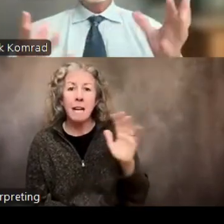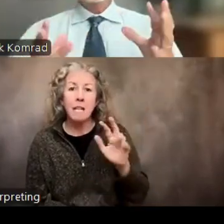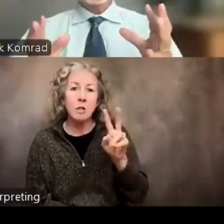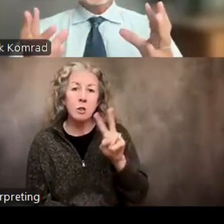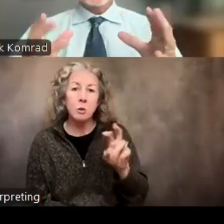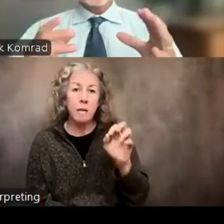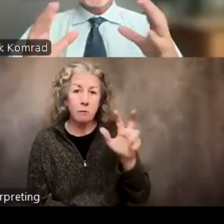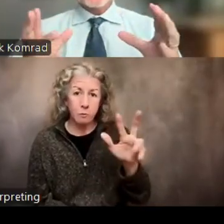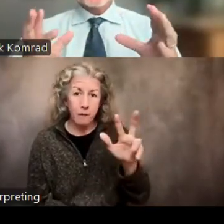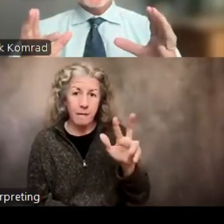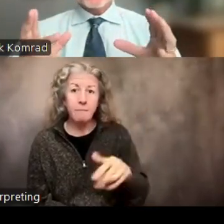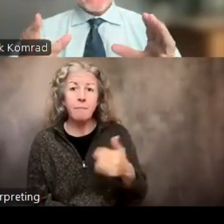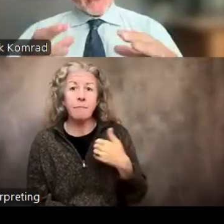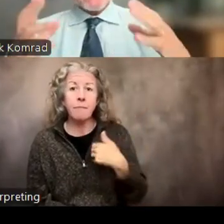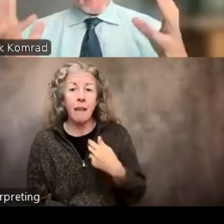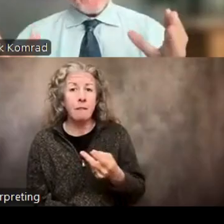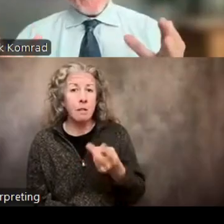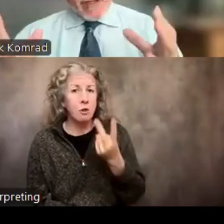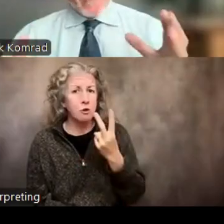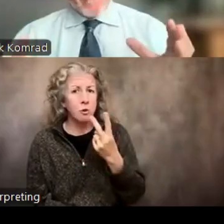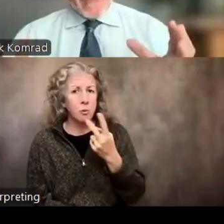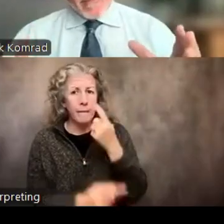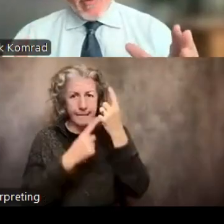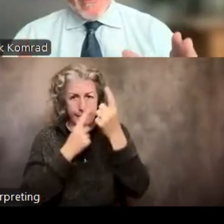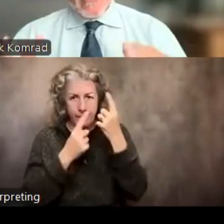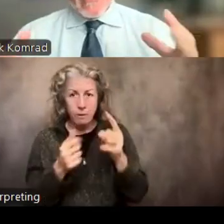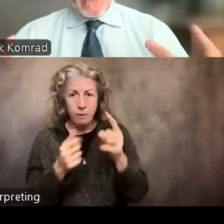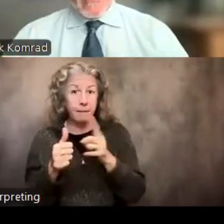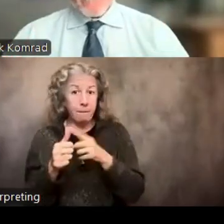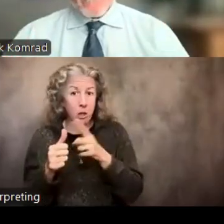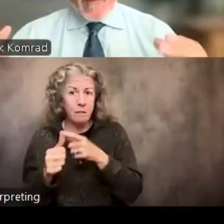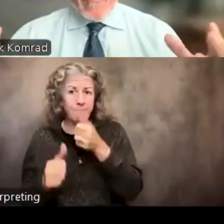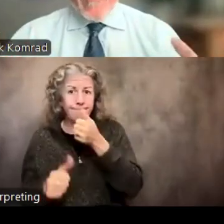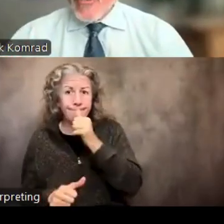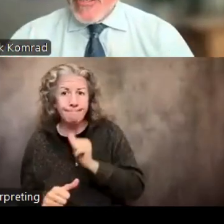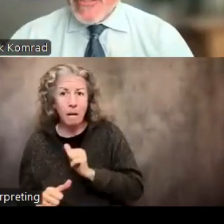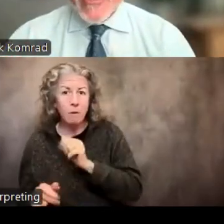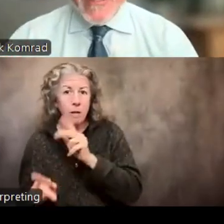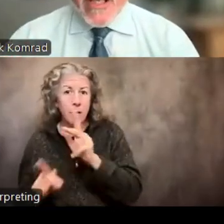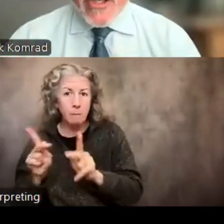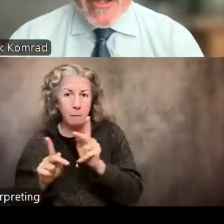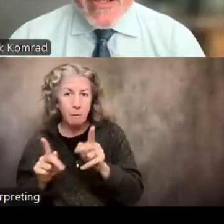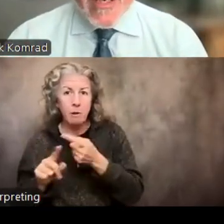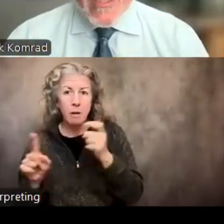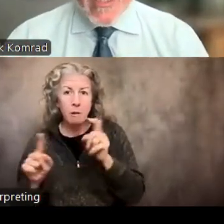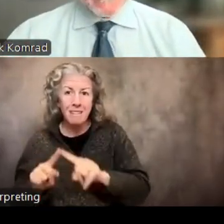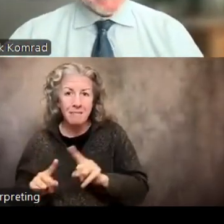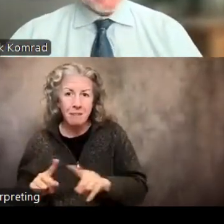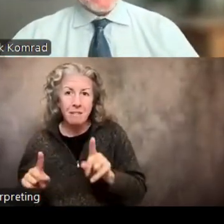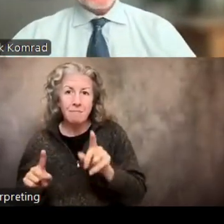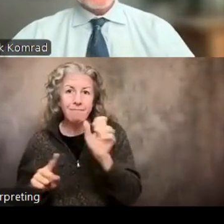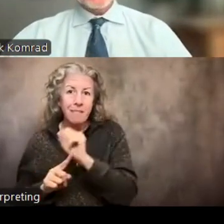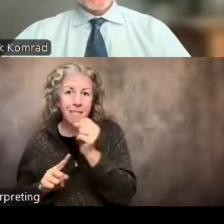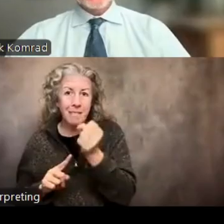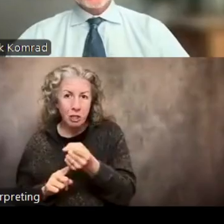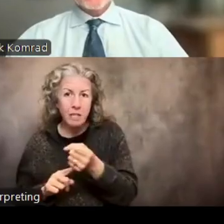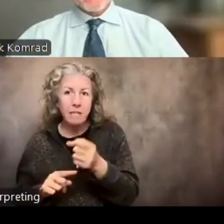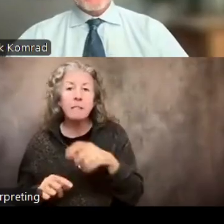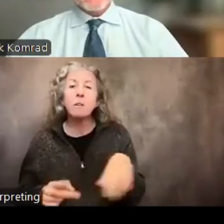considerations. One is the suffering of people from various conditions, and the other is the notion of whether their